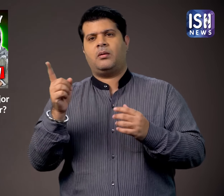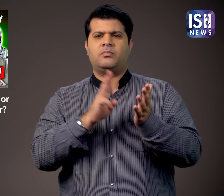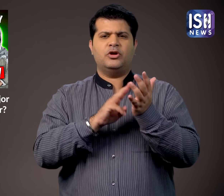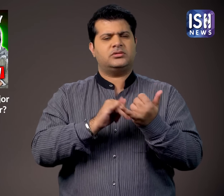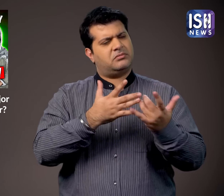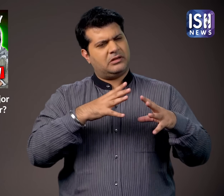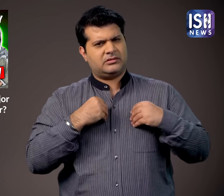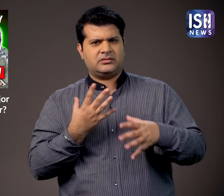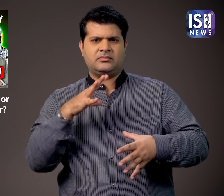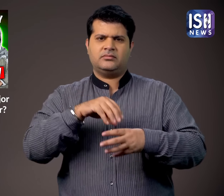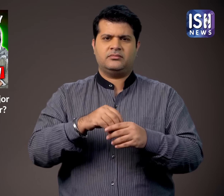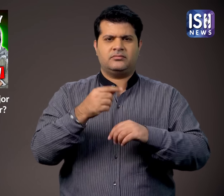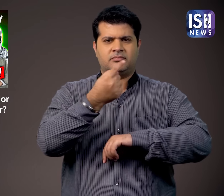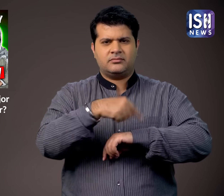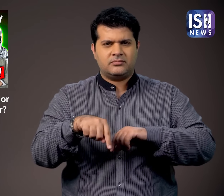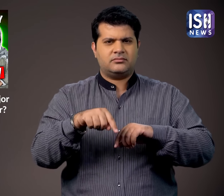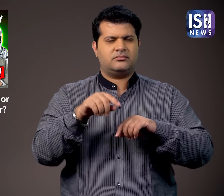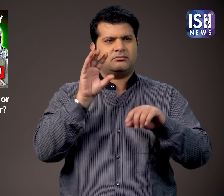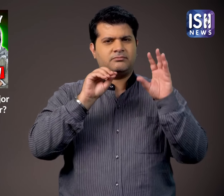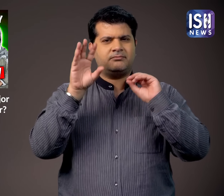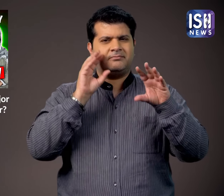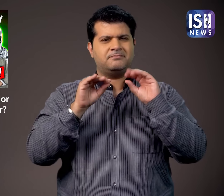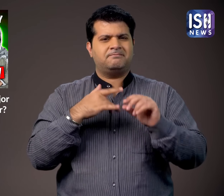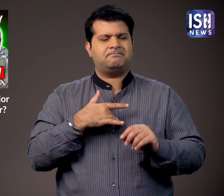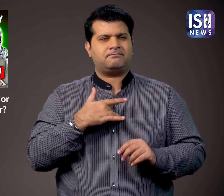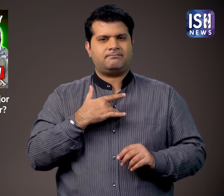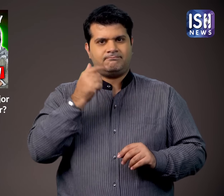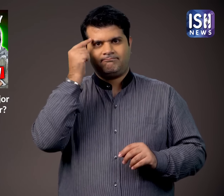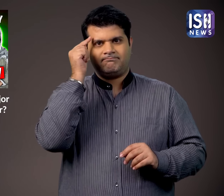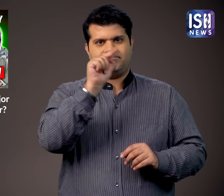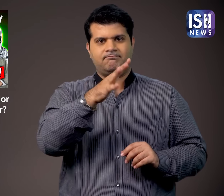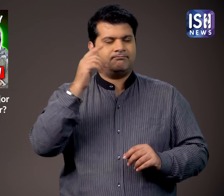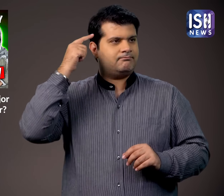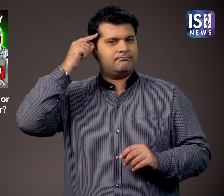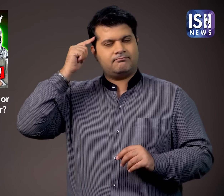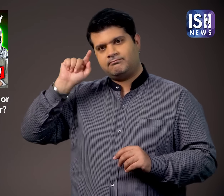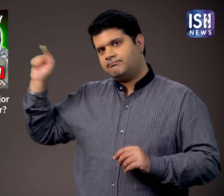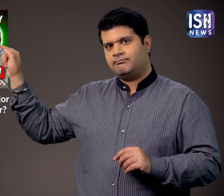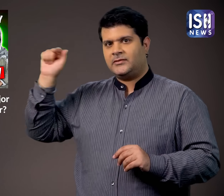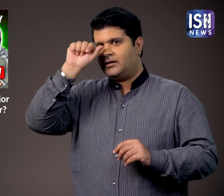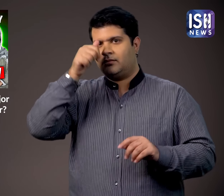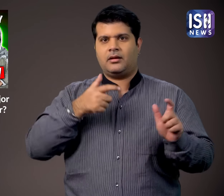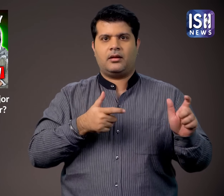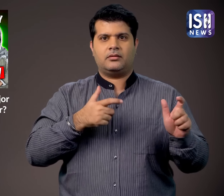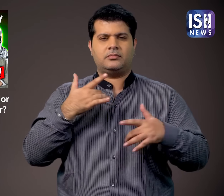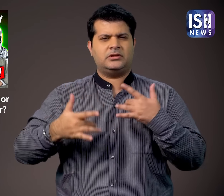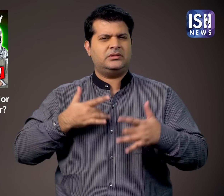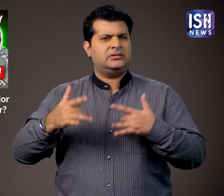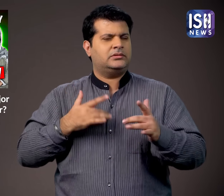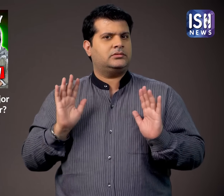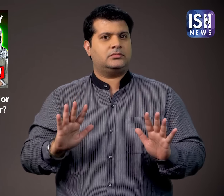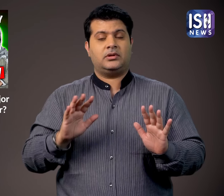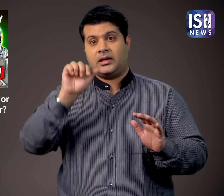As he began college, he gradually realized his deep passion for the Indian Armed Forces.